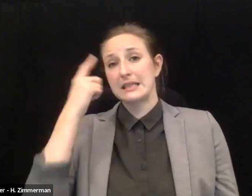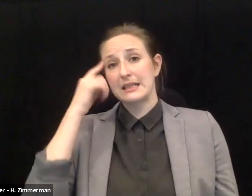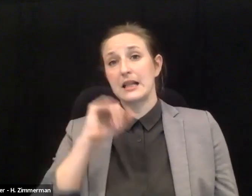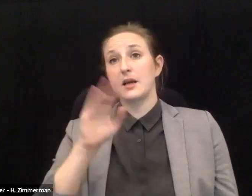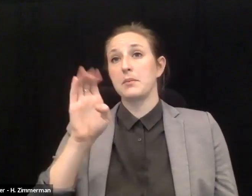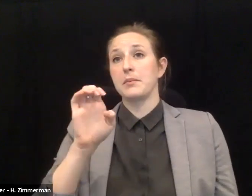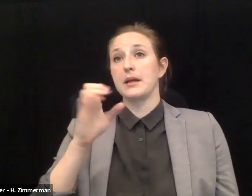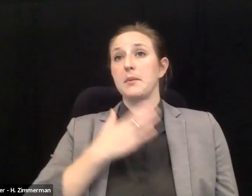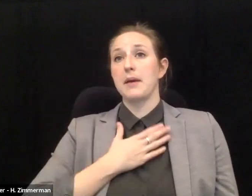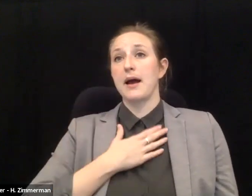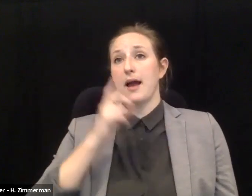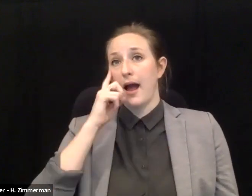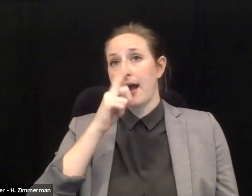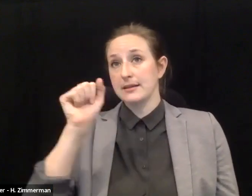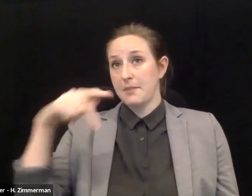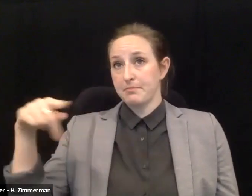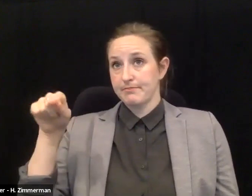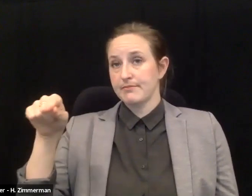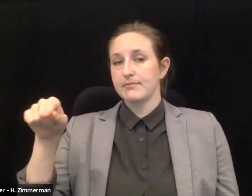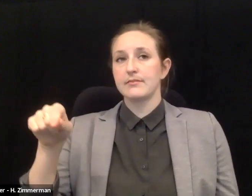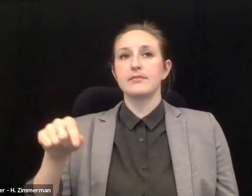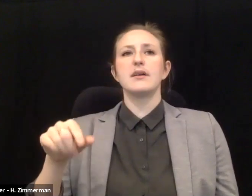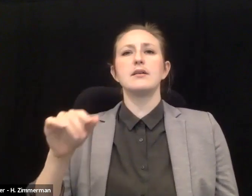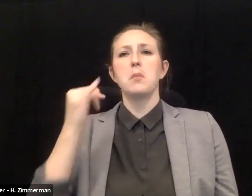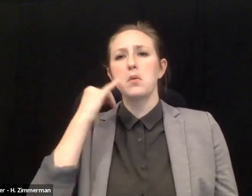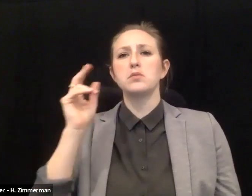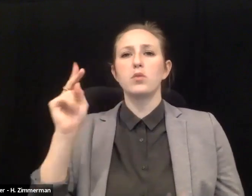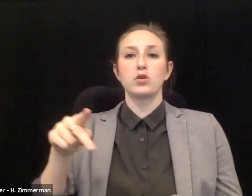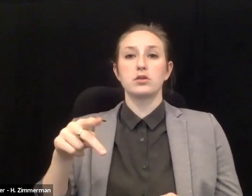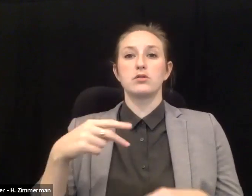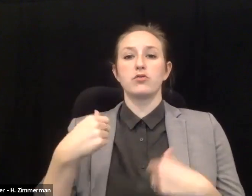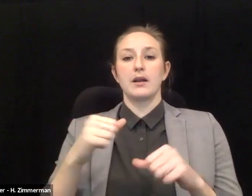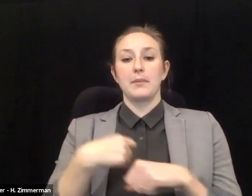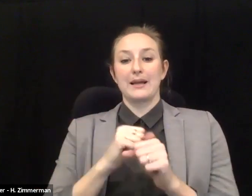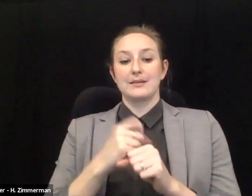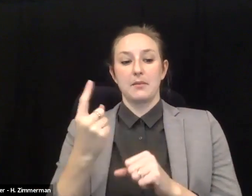an app that a person would use if they were trying to make an inaccessible object accessible and